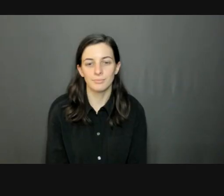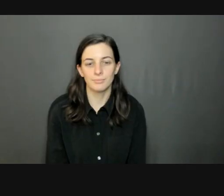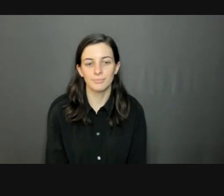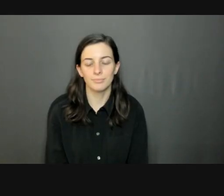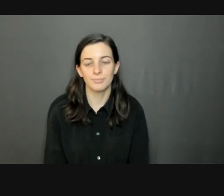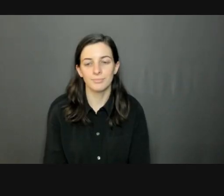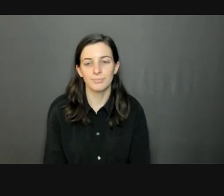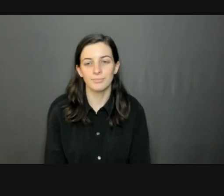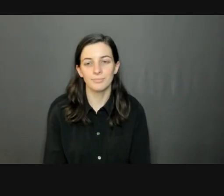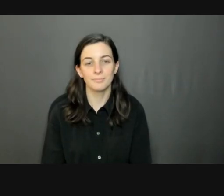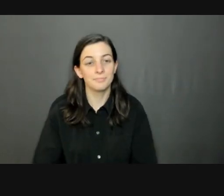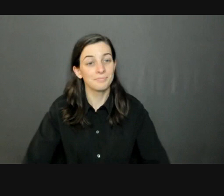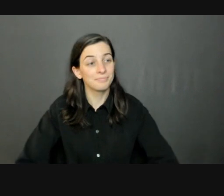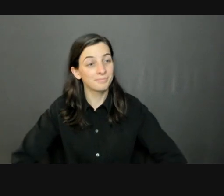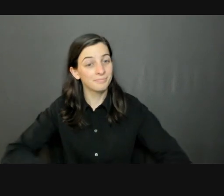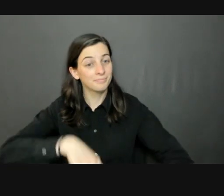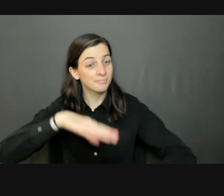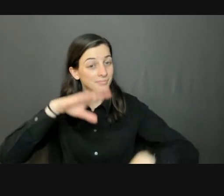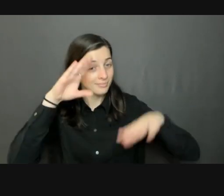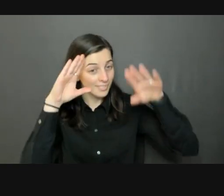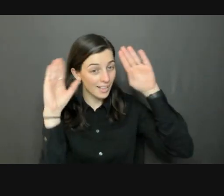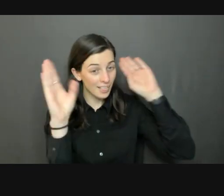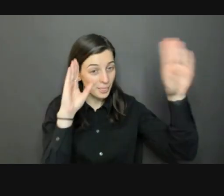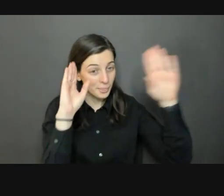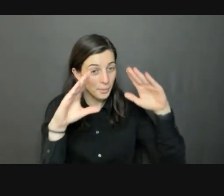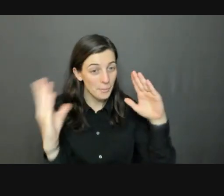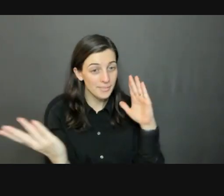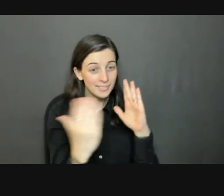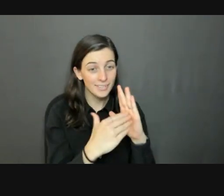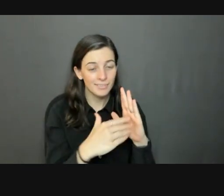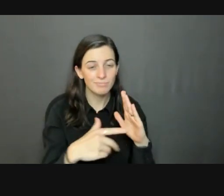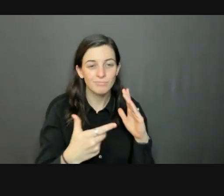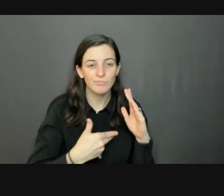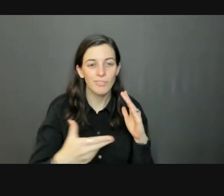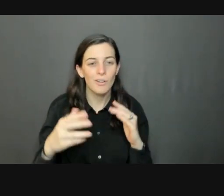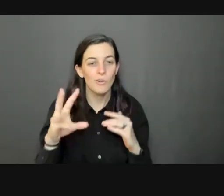Hello again. Welcome to WordPress Accessibility Day.